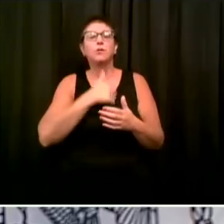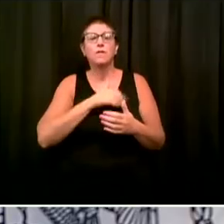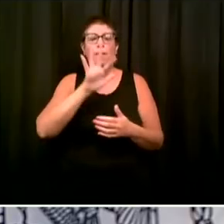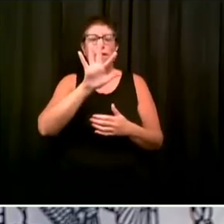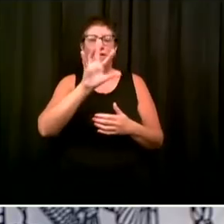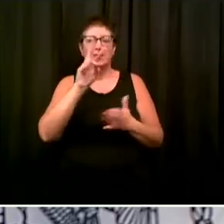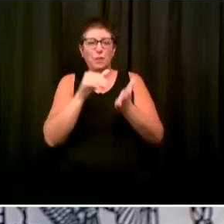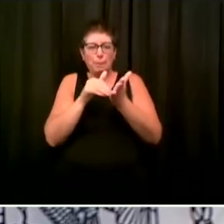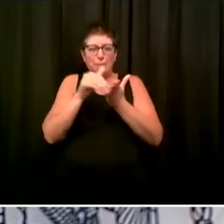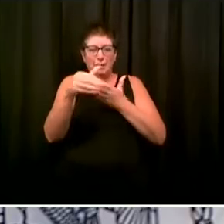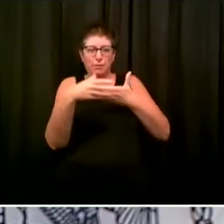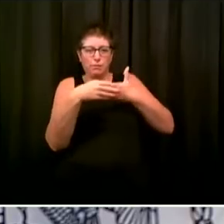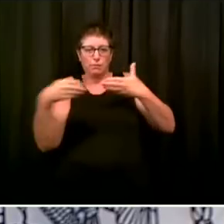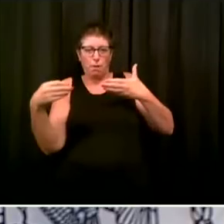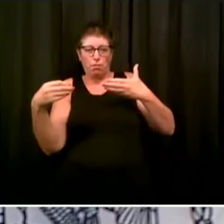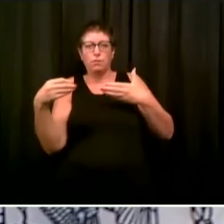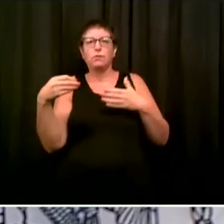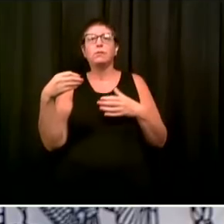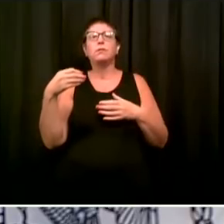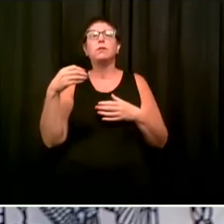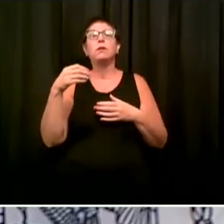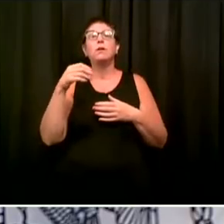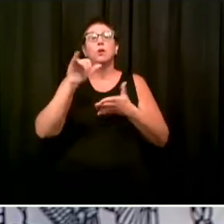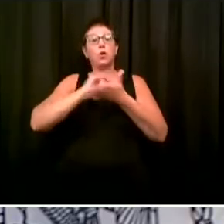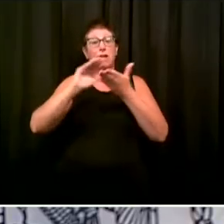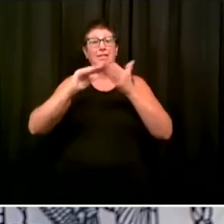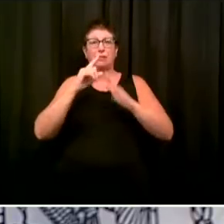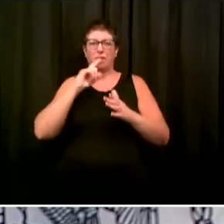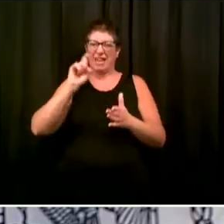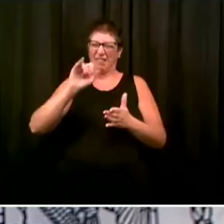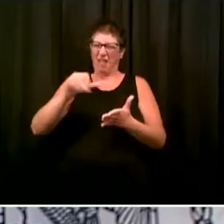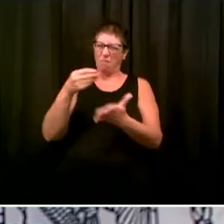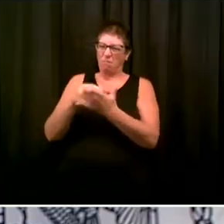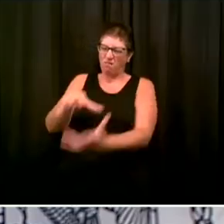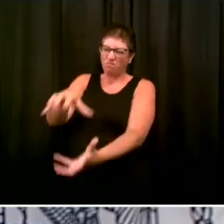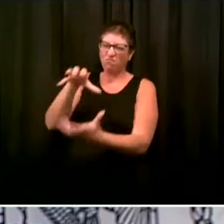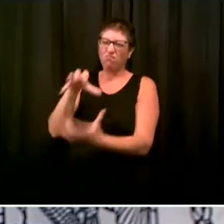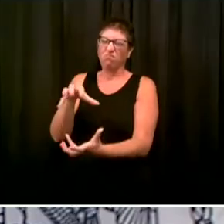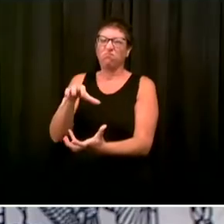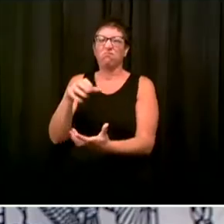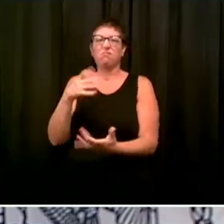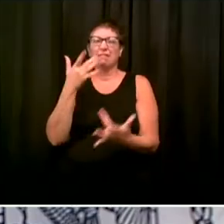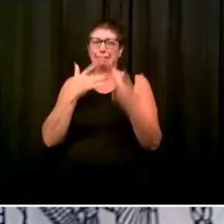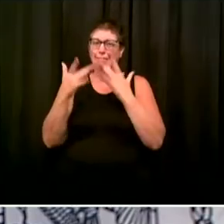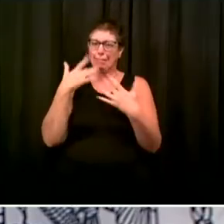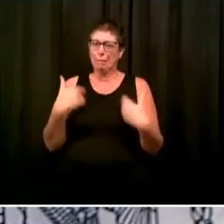MILLION, THAT IS A SRIEOUS AMOUNT OF MONEY. THIS MOMENT IT HIKN WHEN YOU ADD UP ALL THE FACTORS,